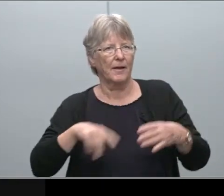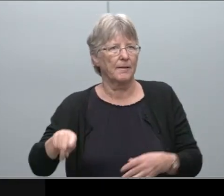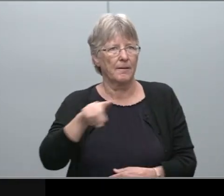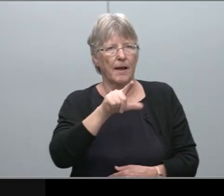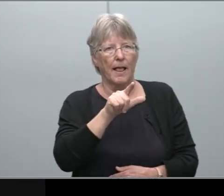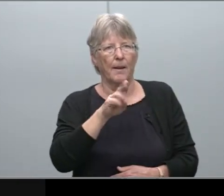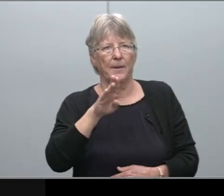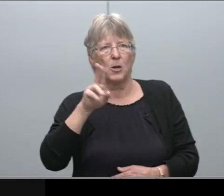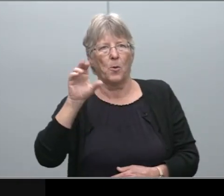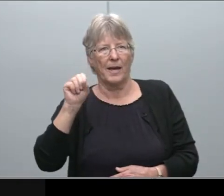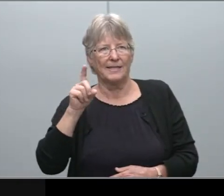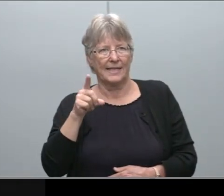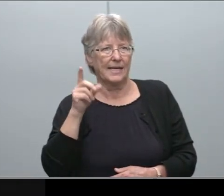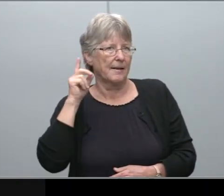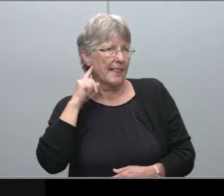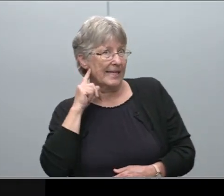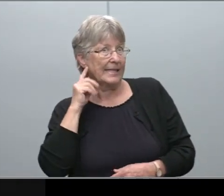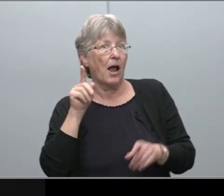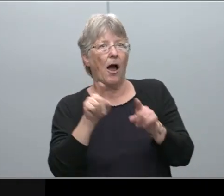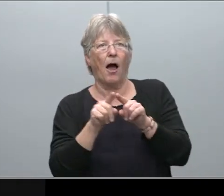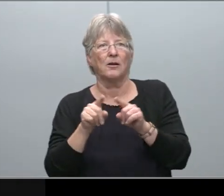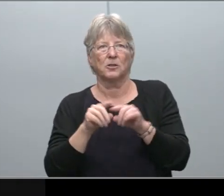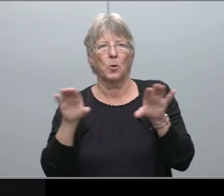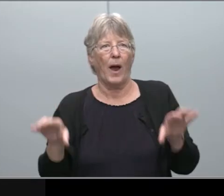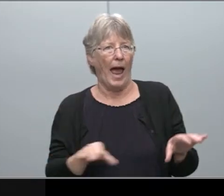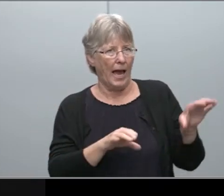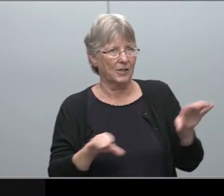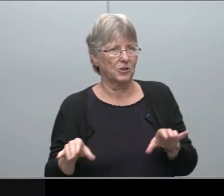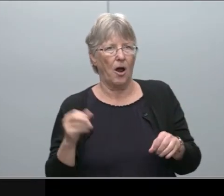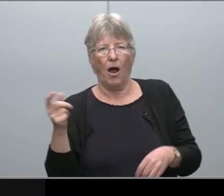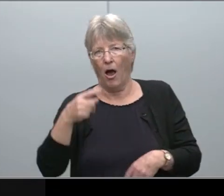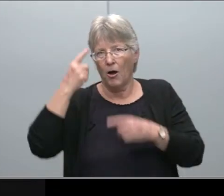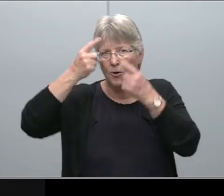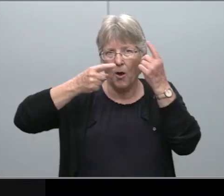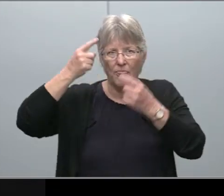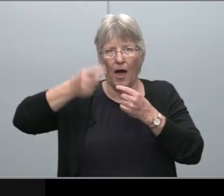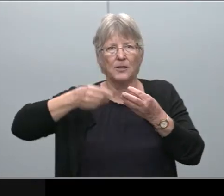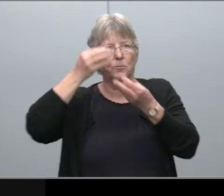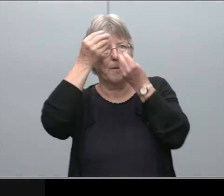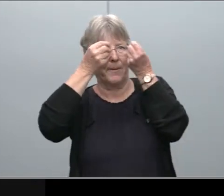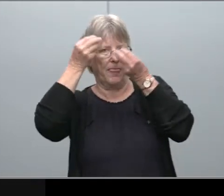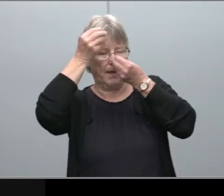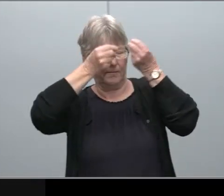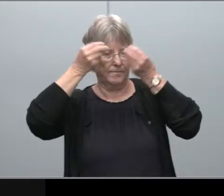So please use the chat feature to give and get. You are also encouraged to raise your hand.